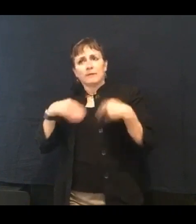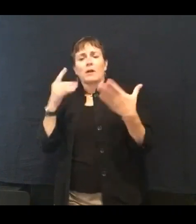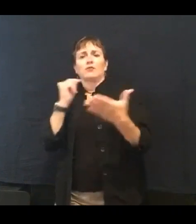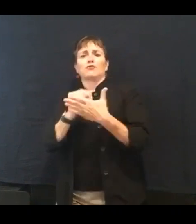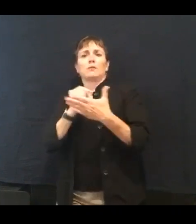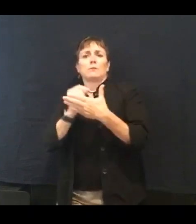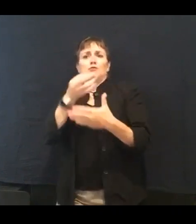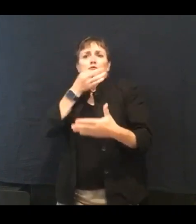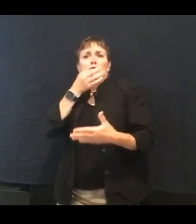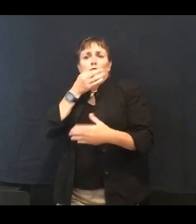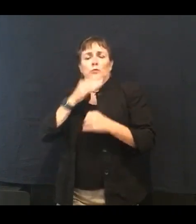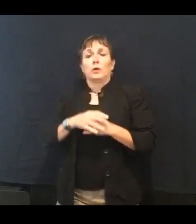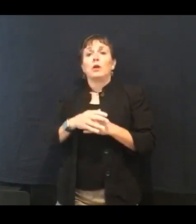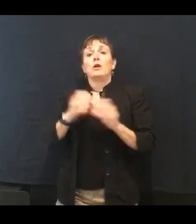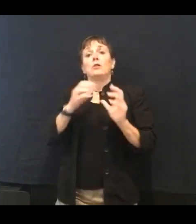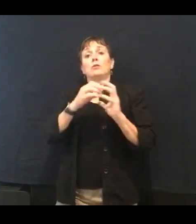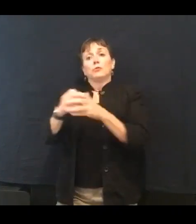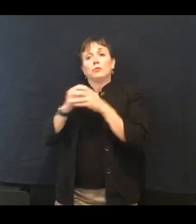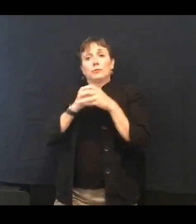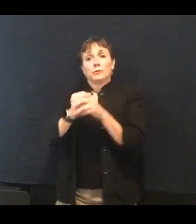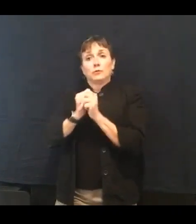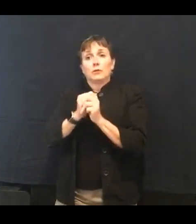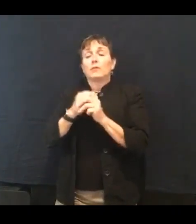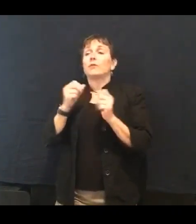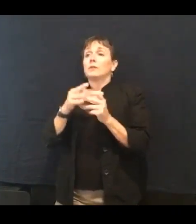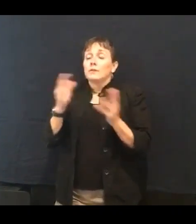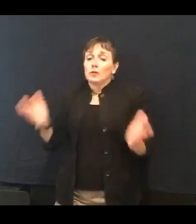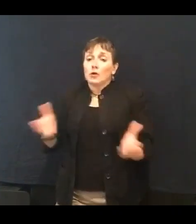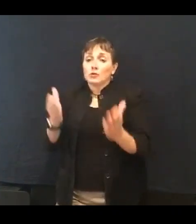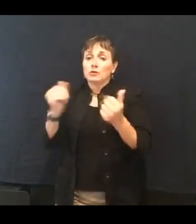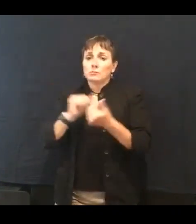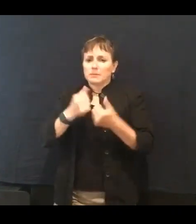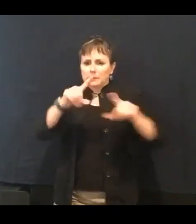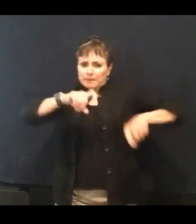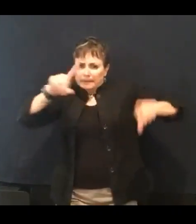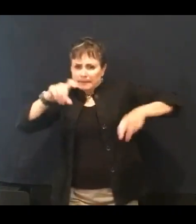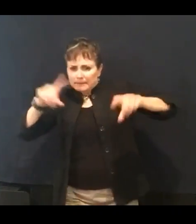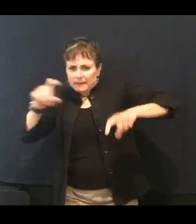Together, by encouraging patients to get genotyped and register with the Usher Coalition,